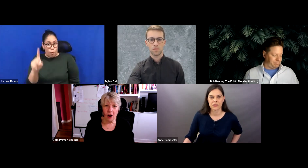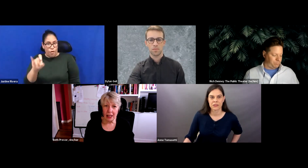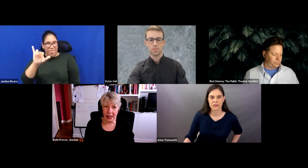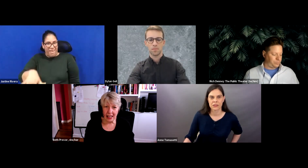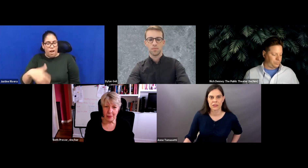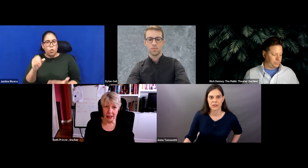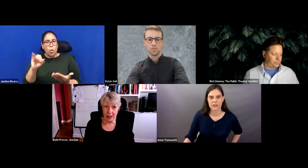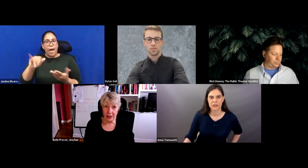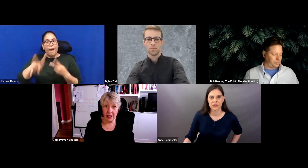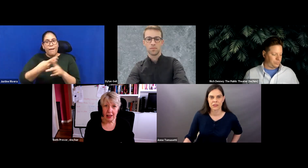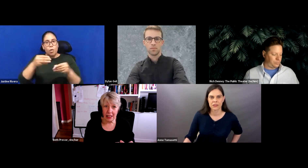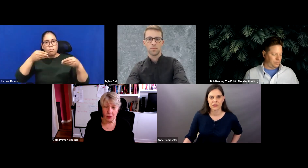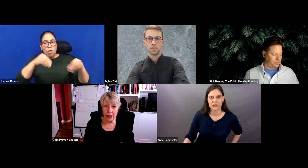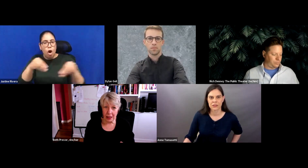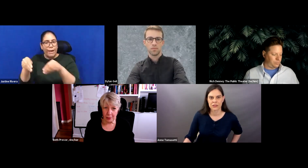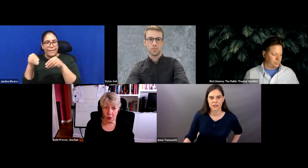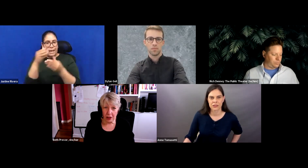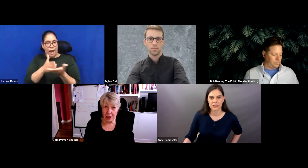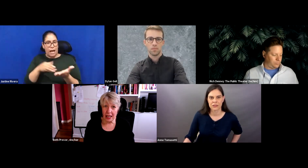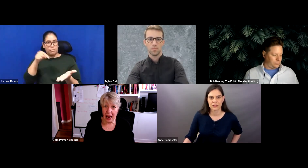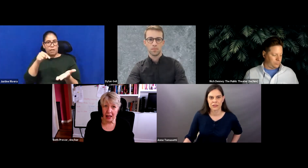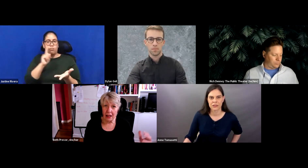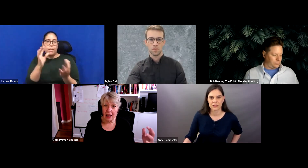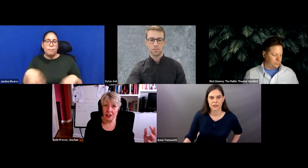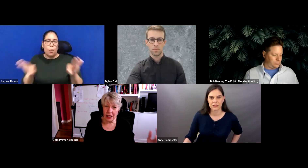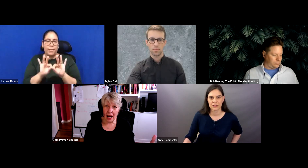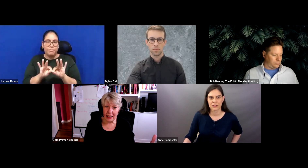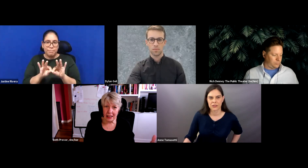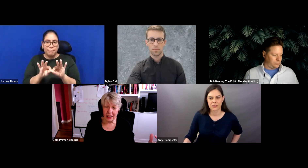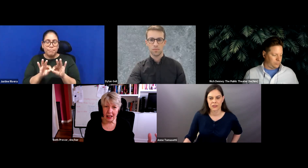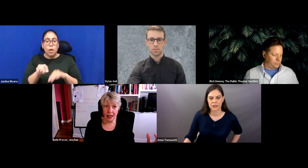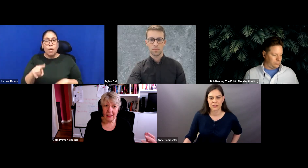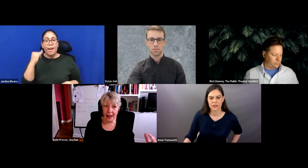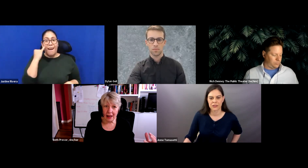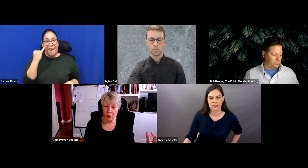marketing aspect of it is really important. And so the idea that